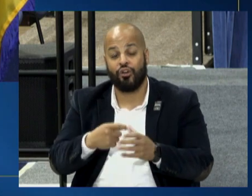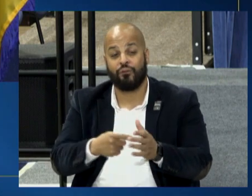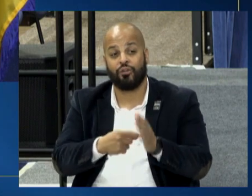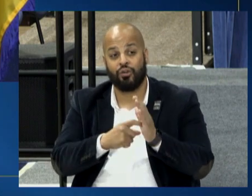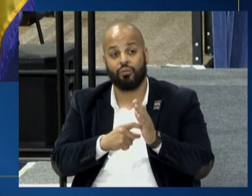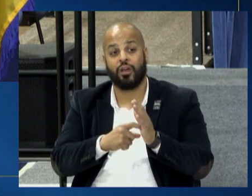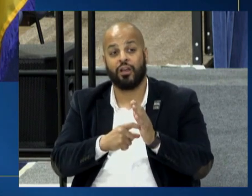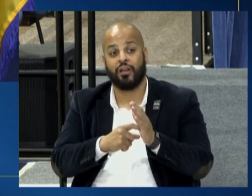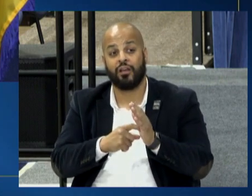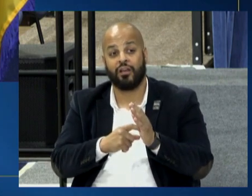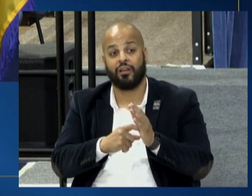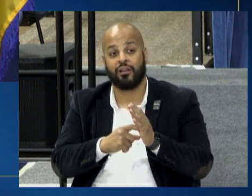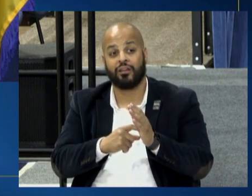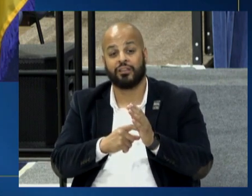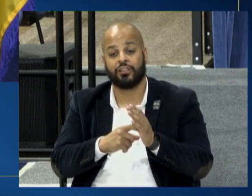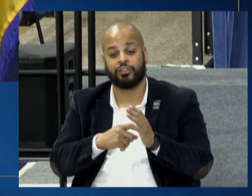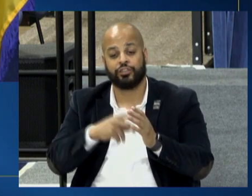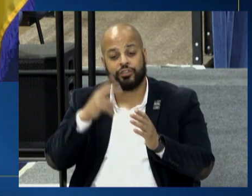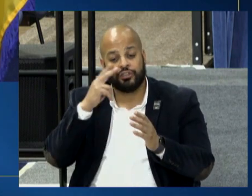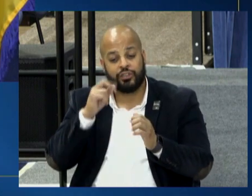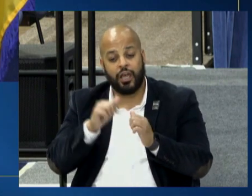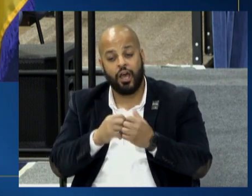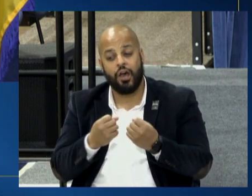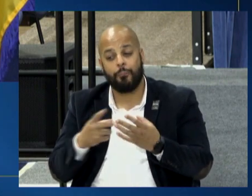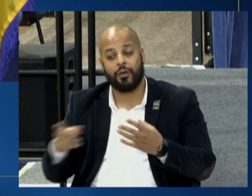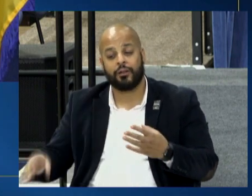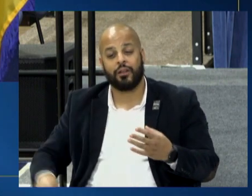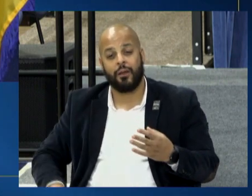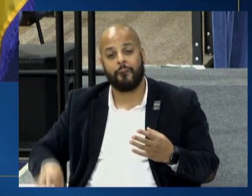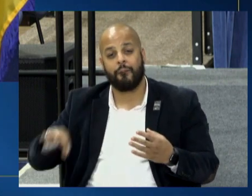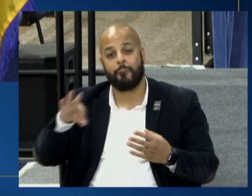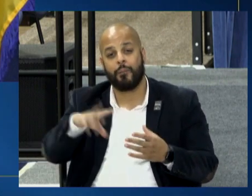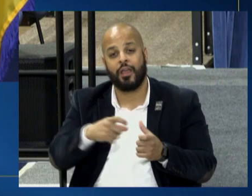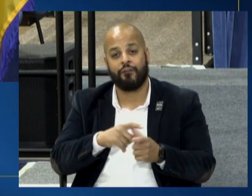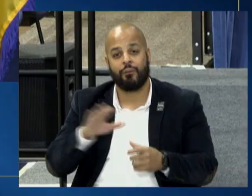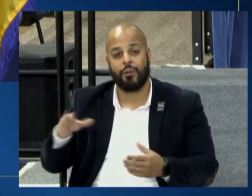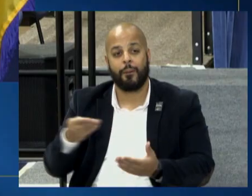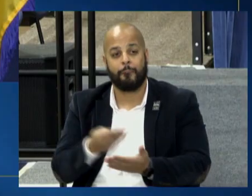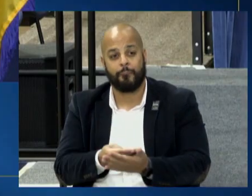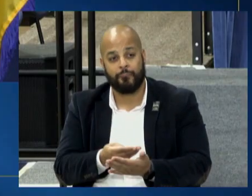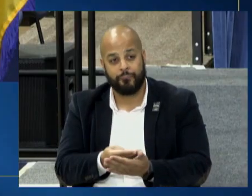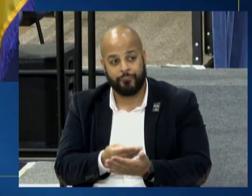their out-of-pocket treatment costs. We at CMS are encouraged to see that CancerX has been